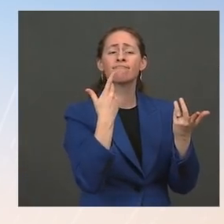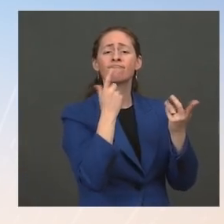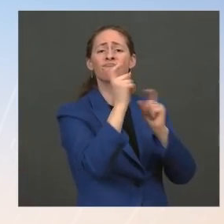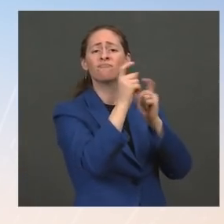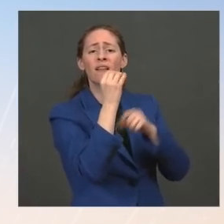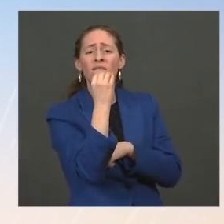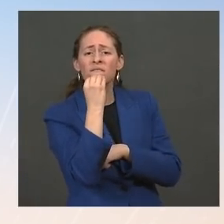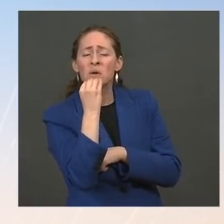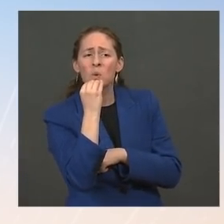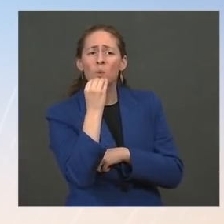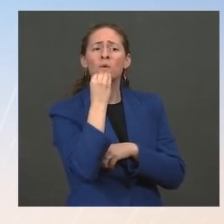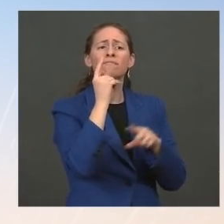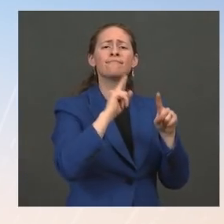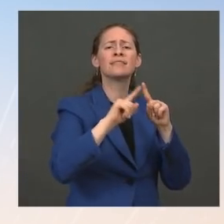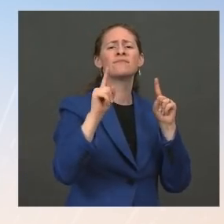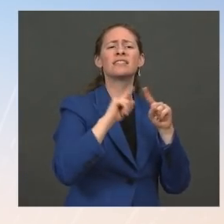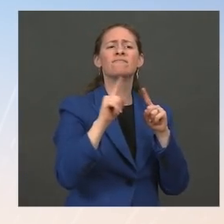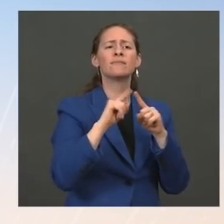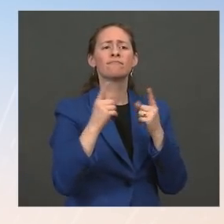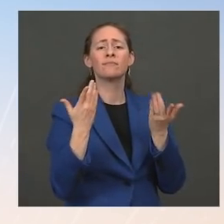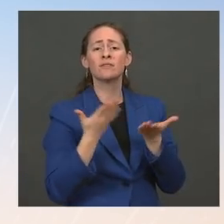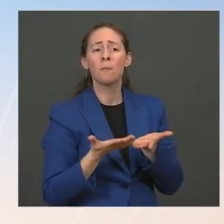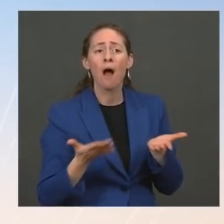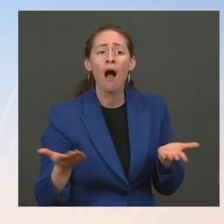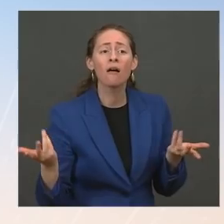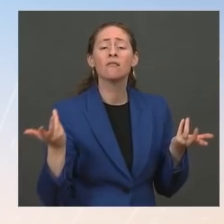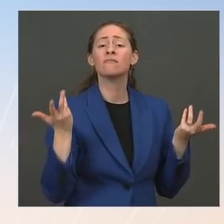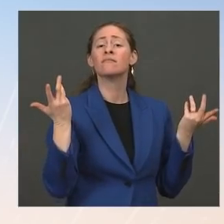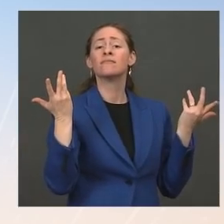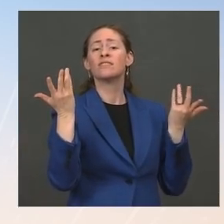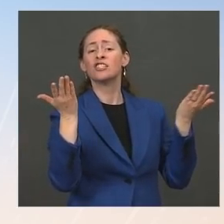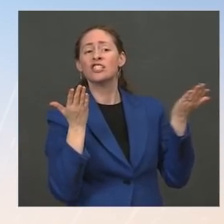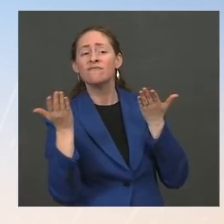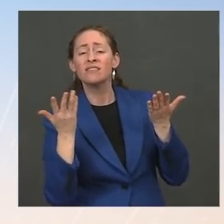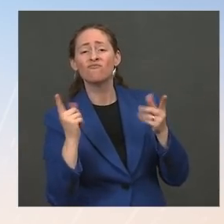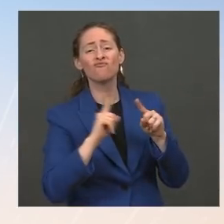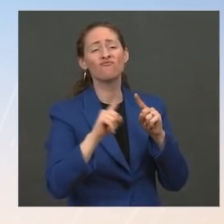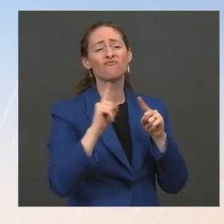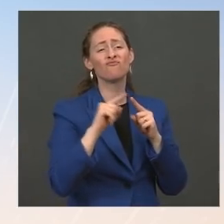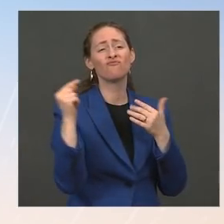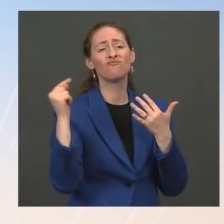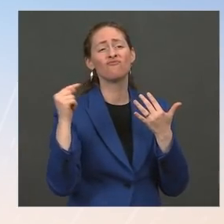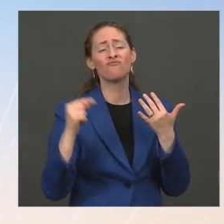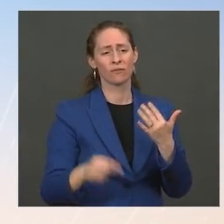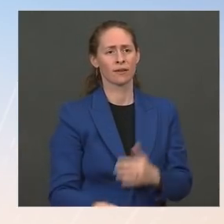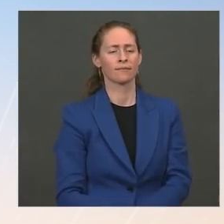and respond to some of the social and economic effects of the pandemic. As -- and that is responsive to the fact that --